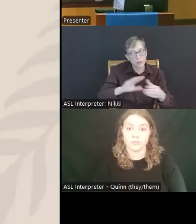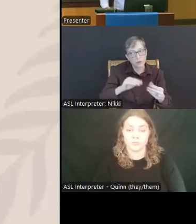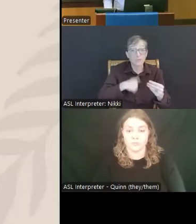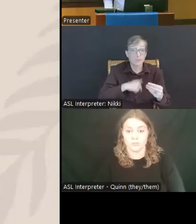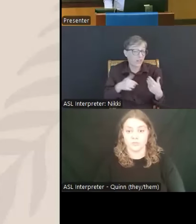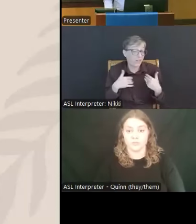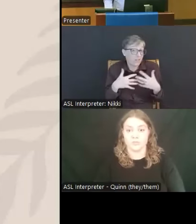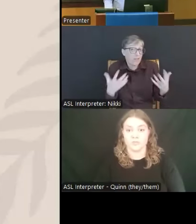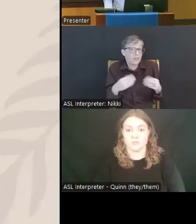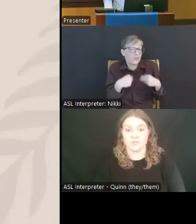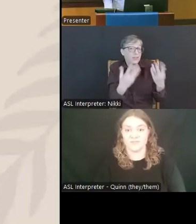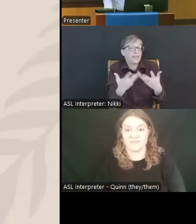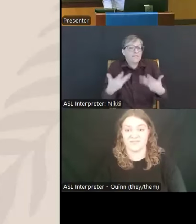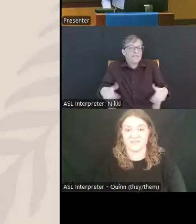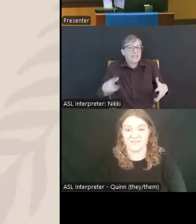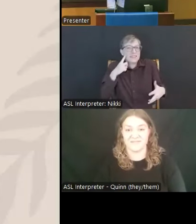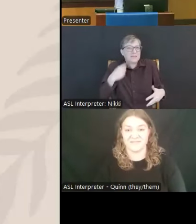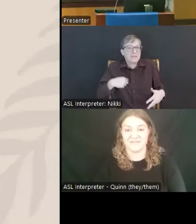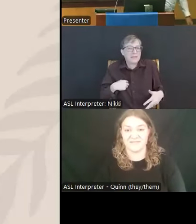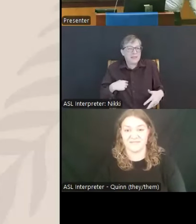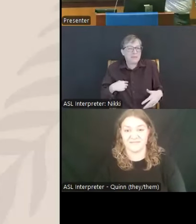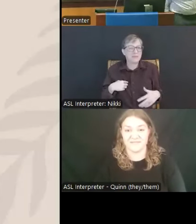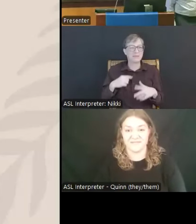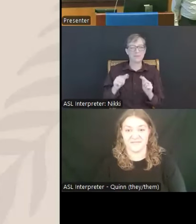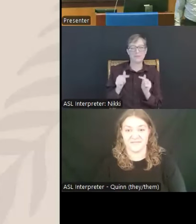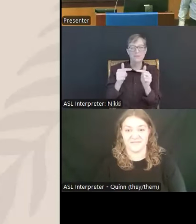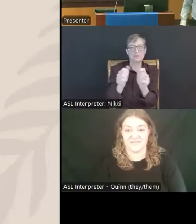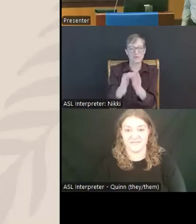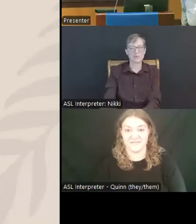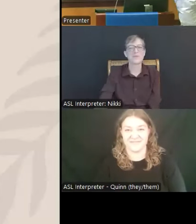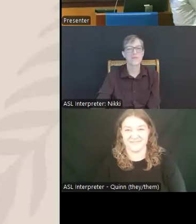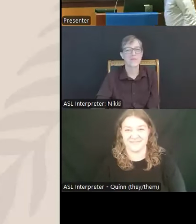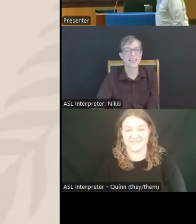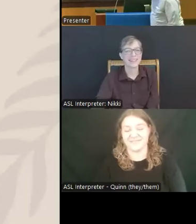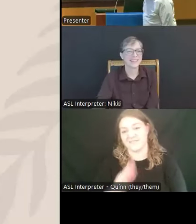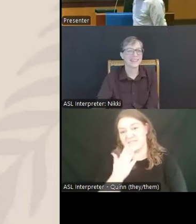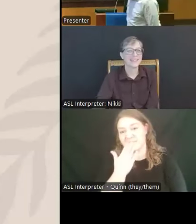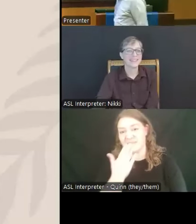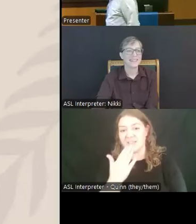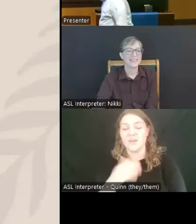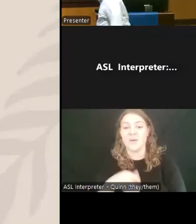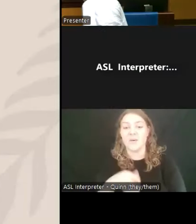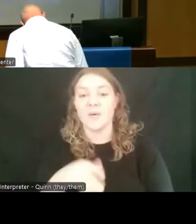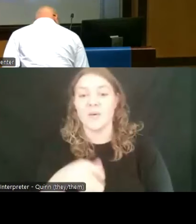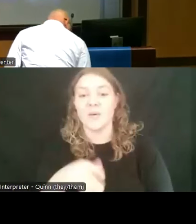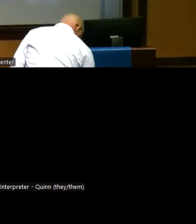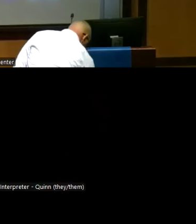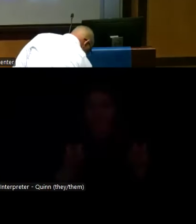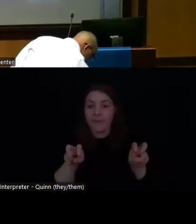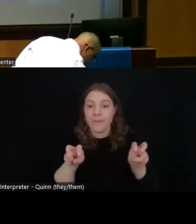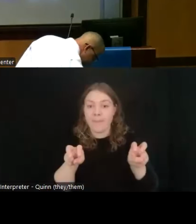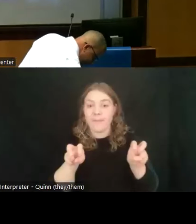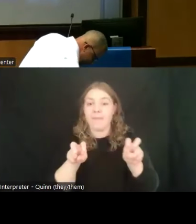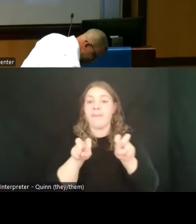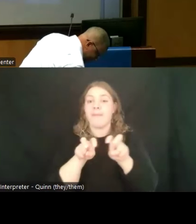have thank you thank you we're gonna have the panel going up to the table and get